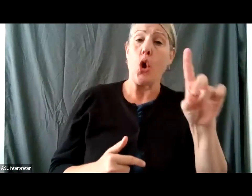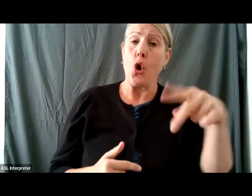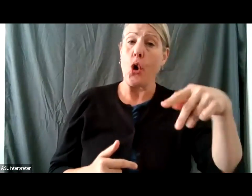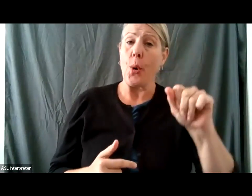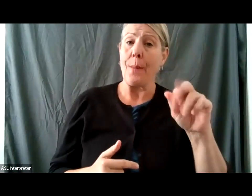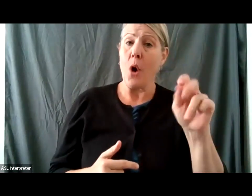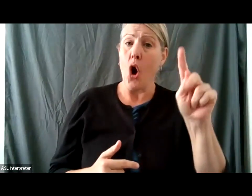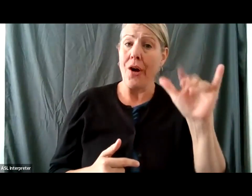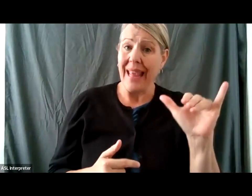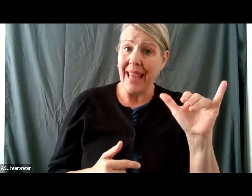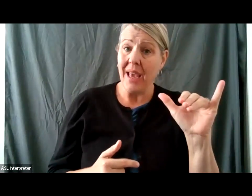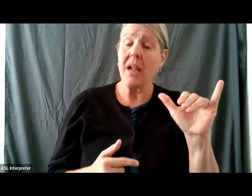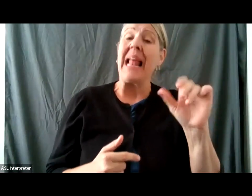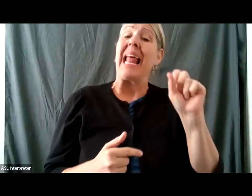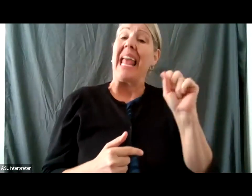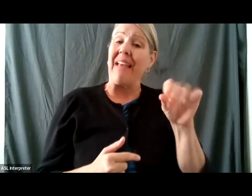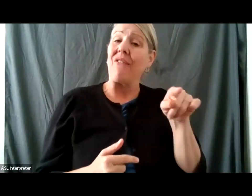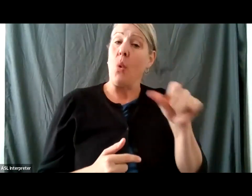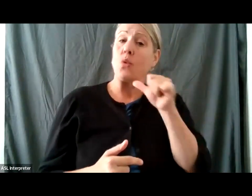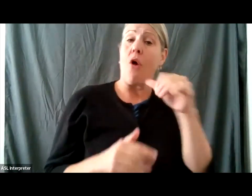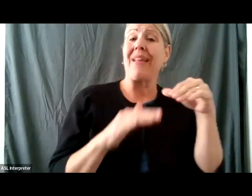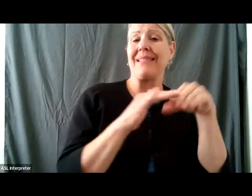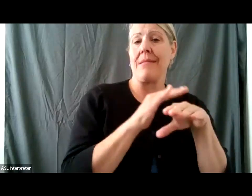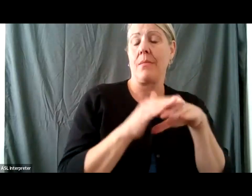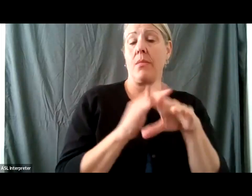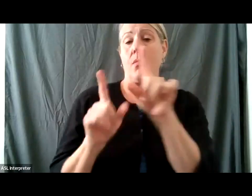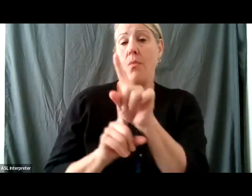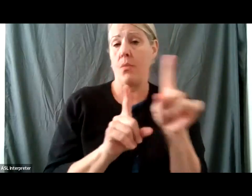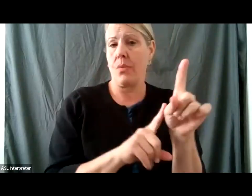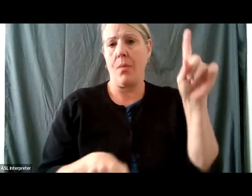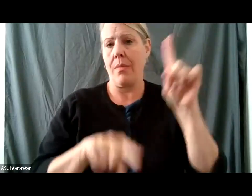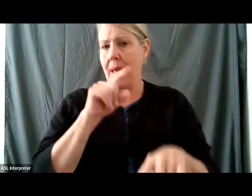necessary to participate in the program.